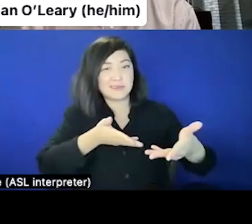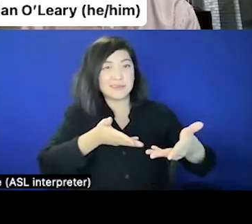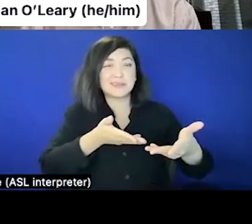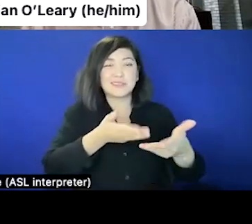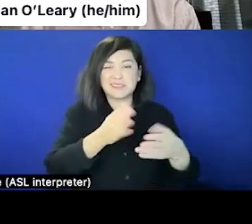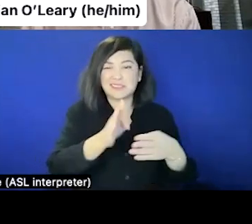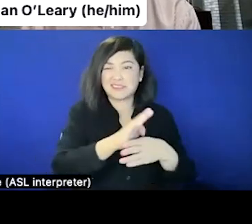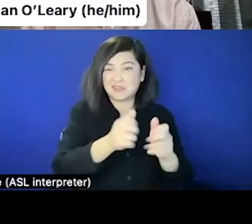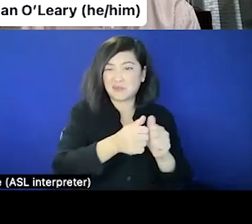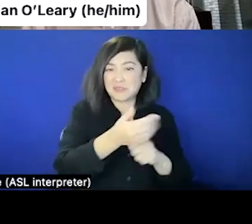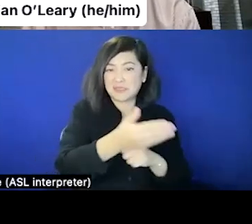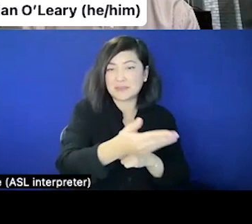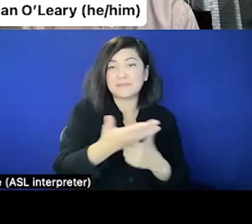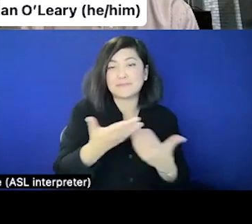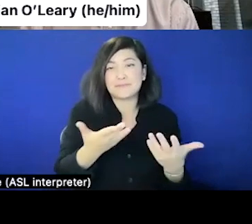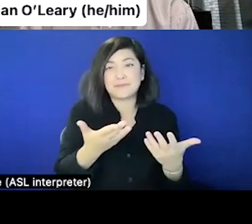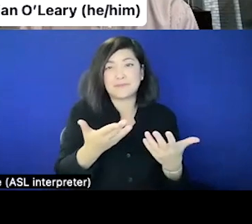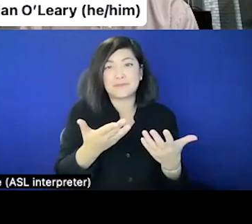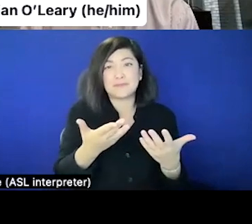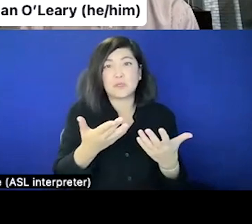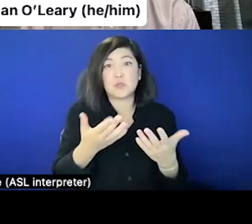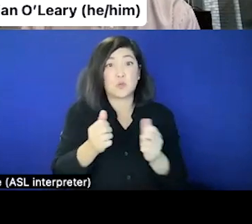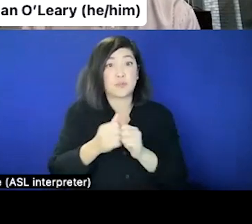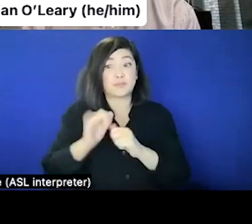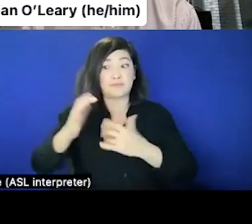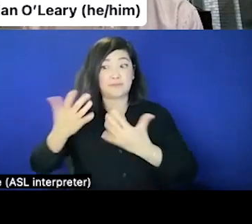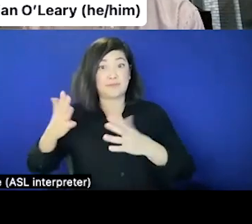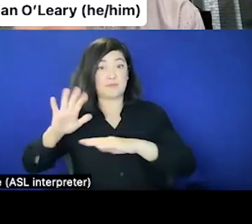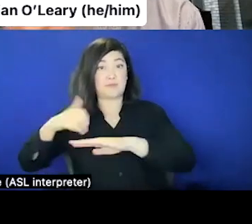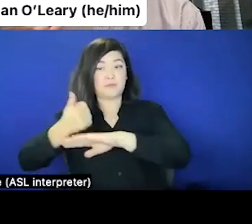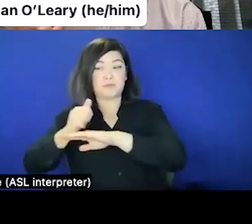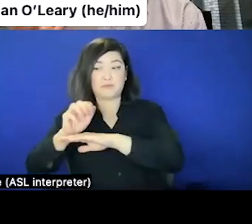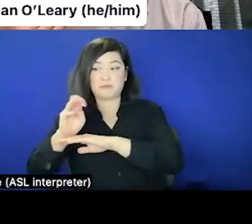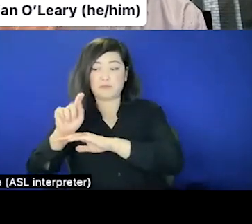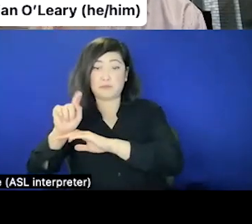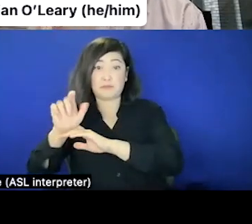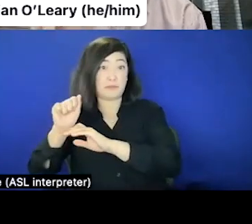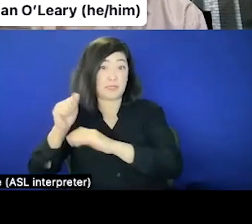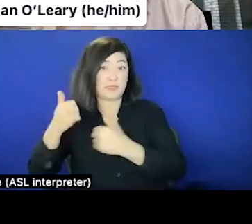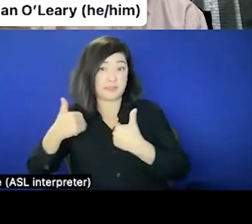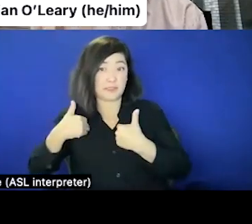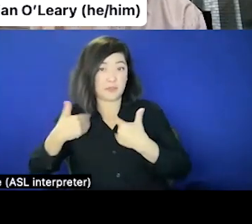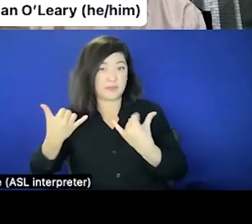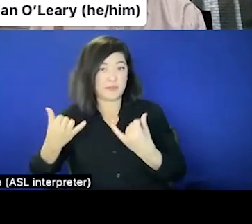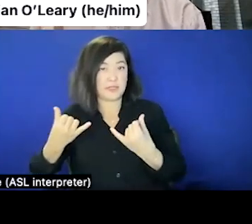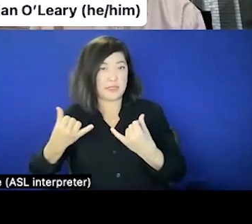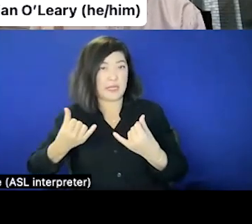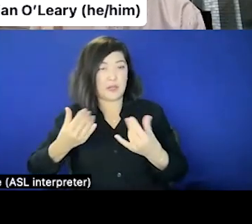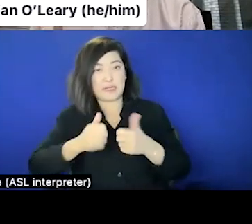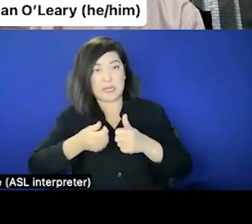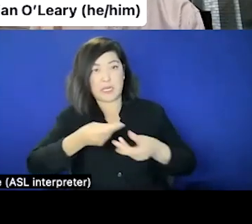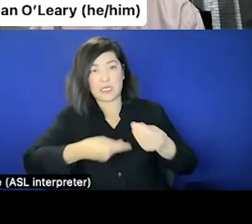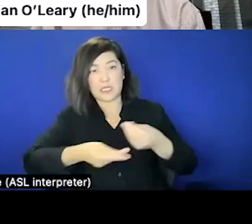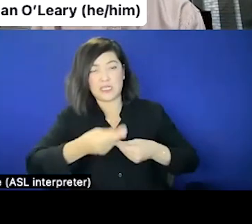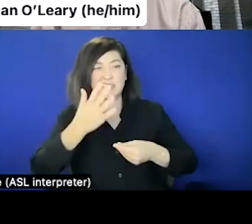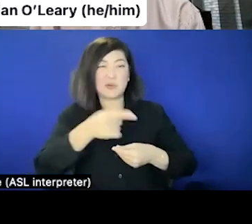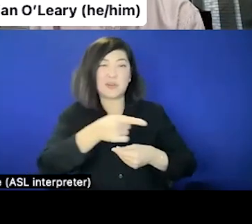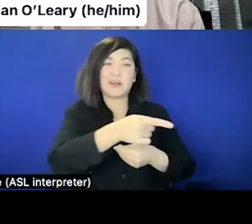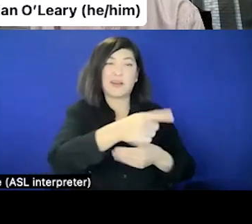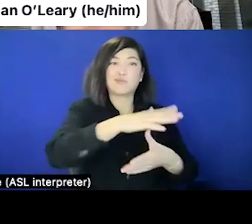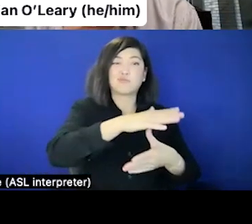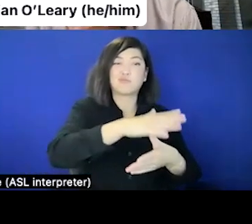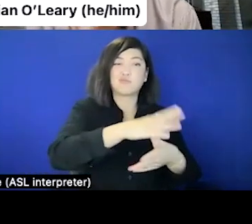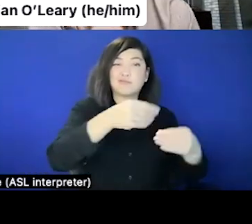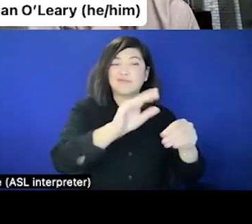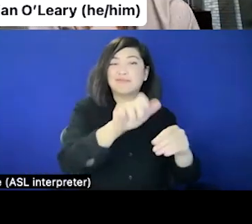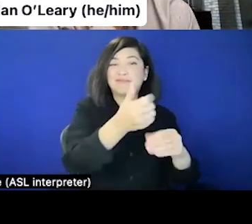we currently use for metadata transactions because it's different from the other things that they do.